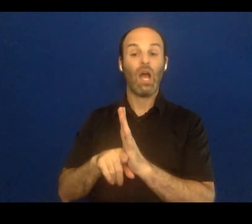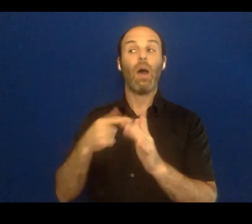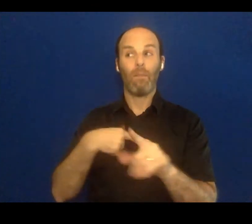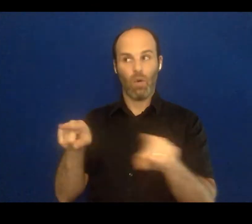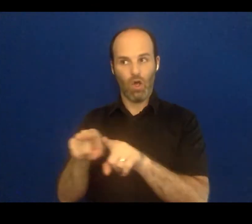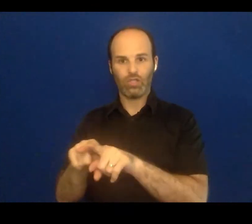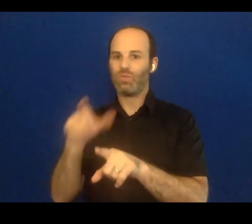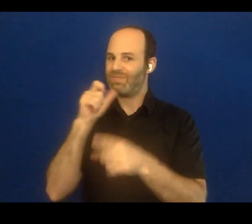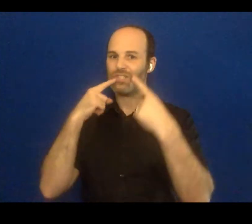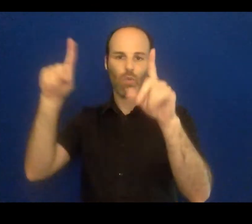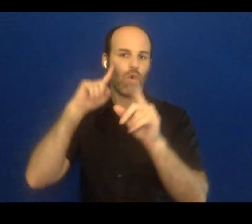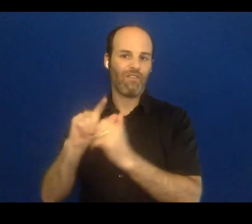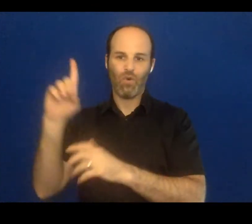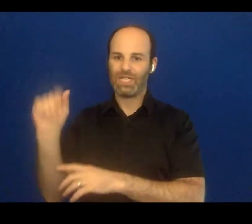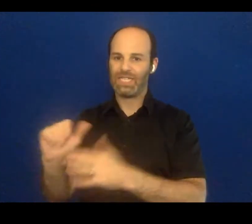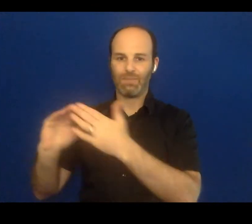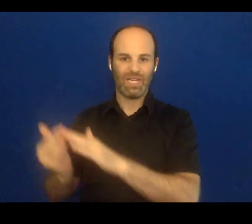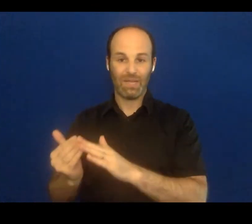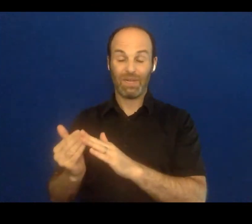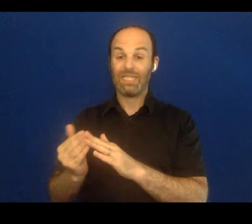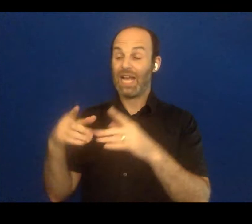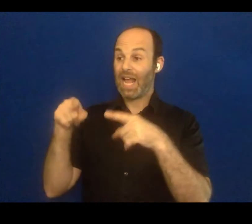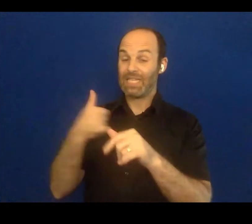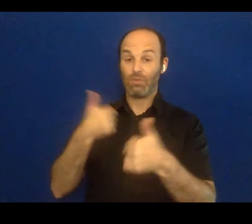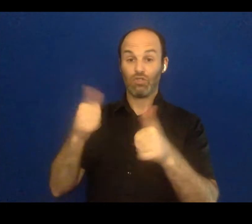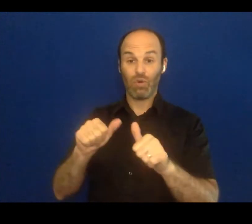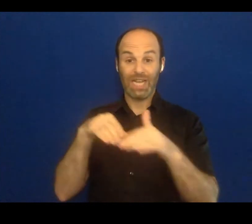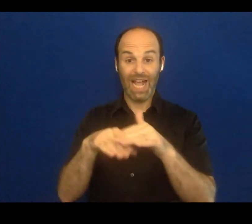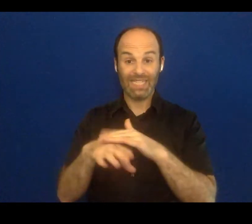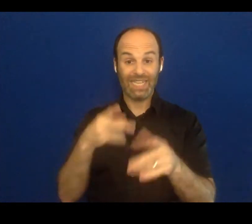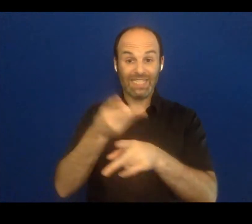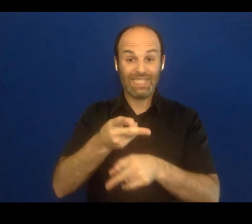WORKING FOR THE DISABILITY